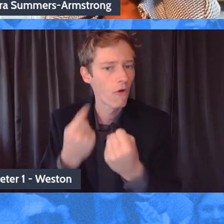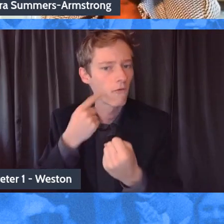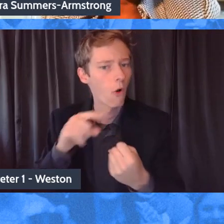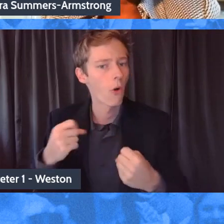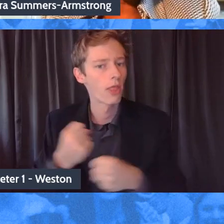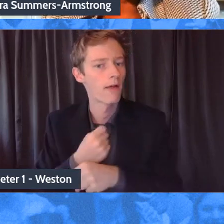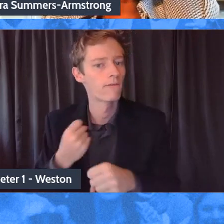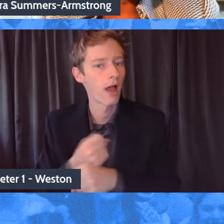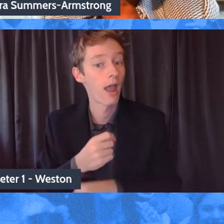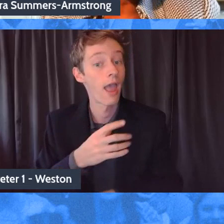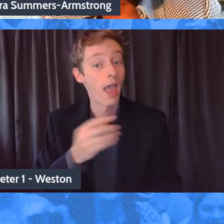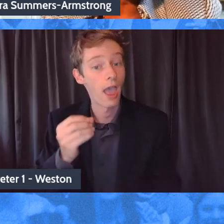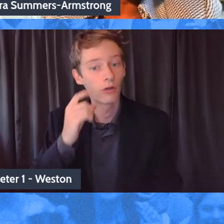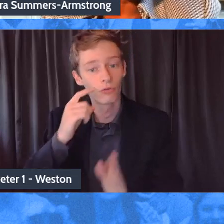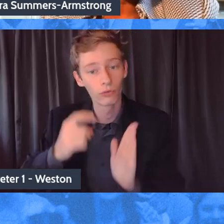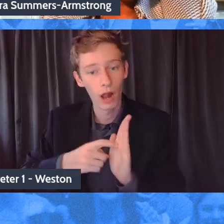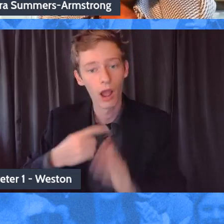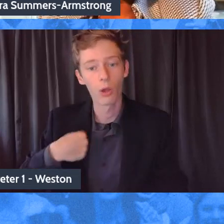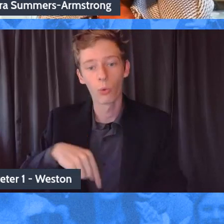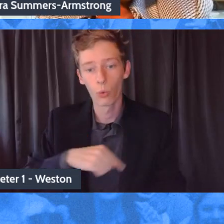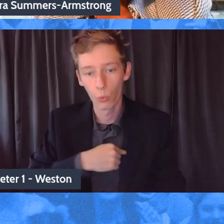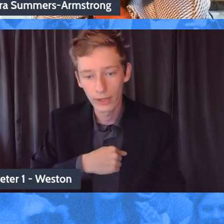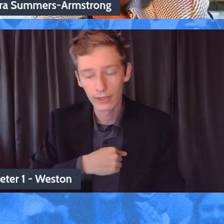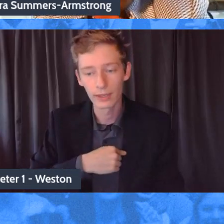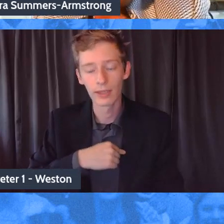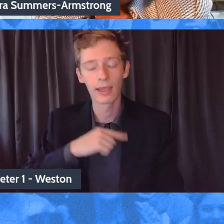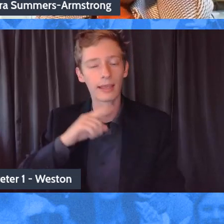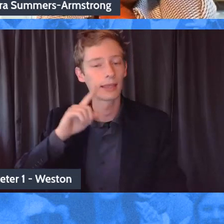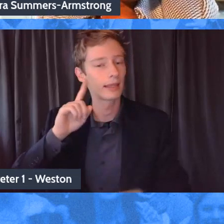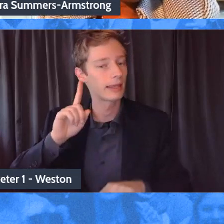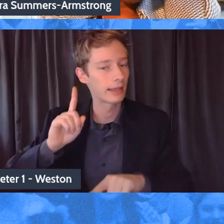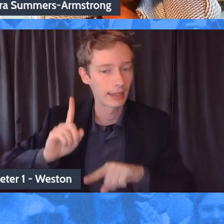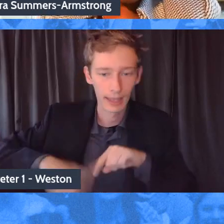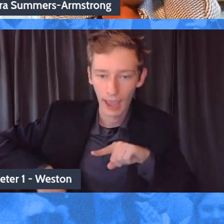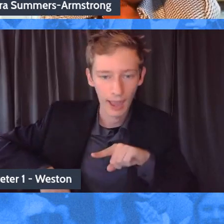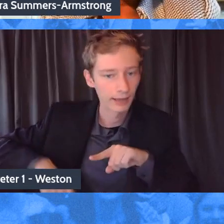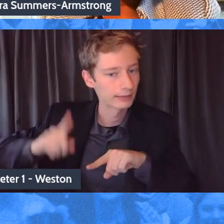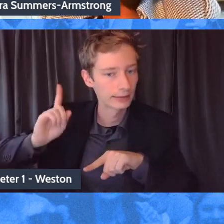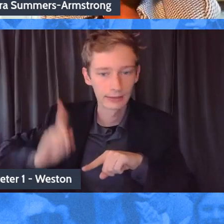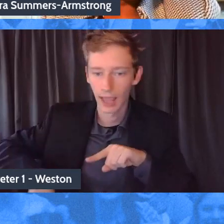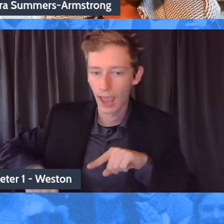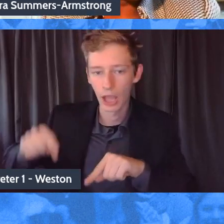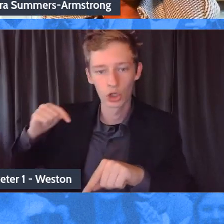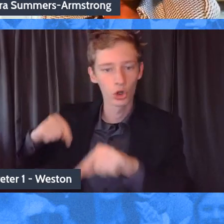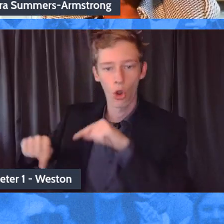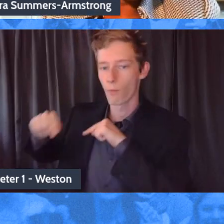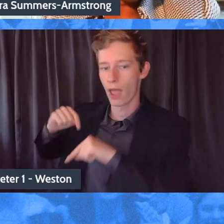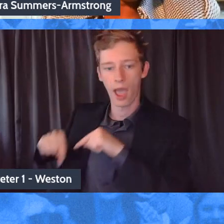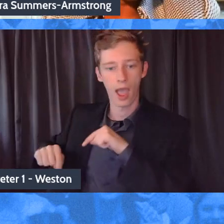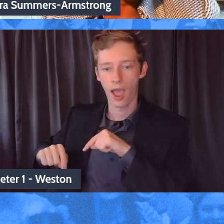that we absolutely cannot go back, we can't. We have to do everything we can to support one another,